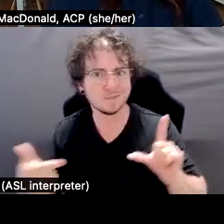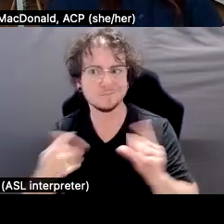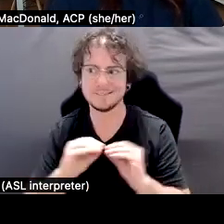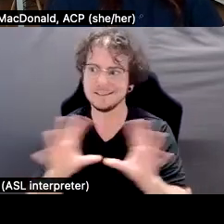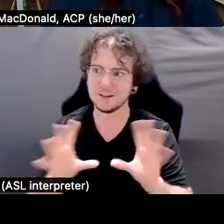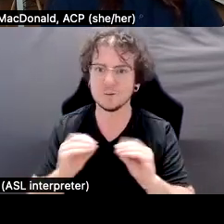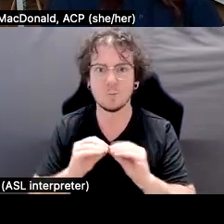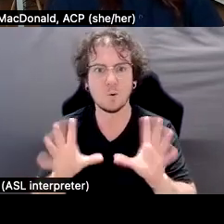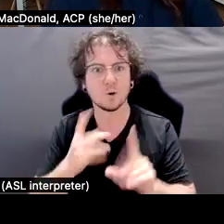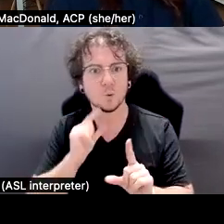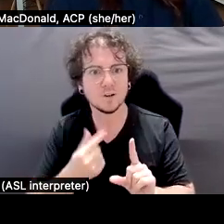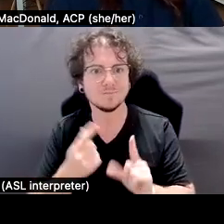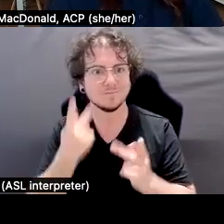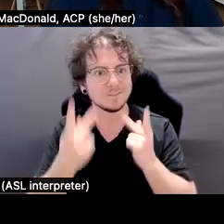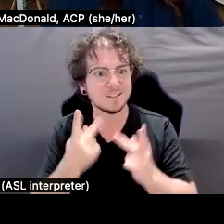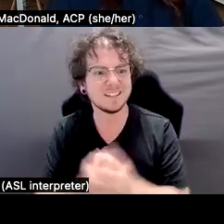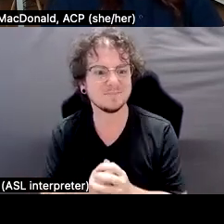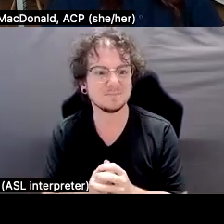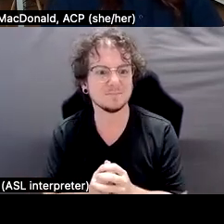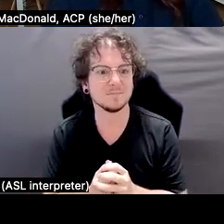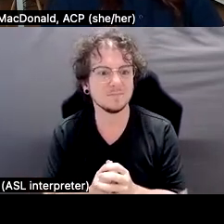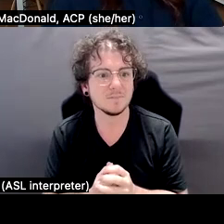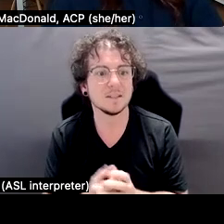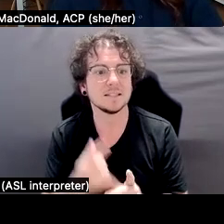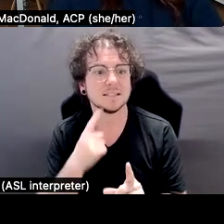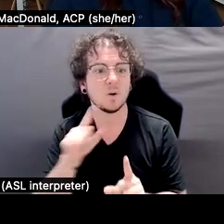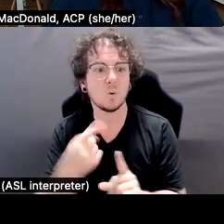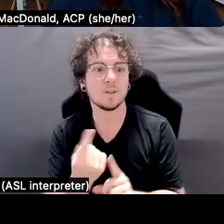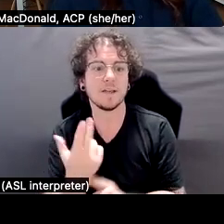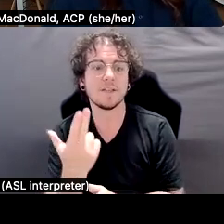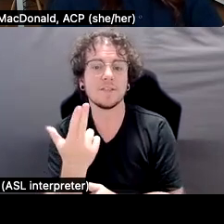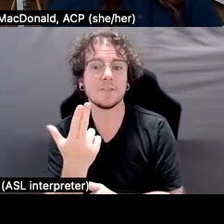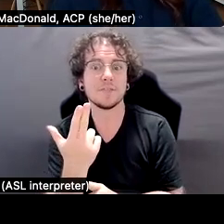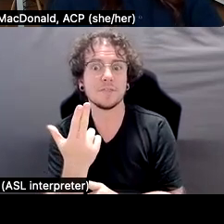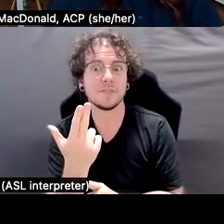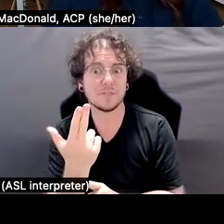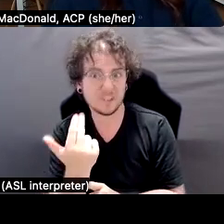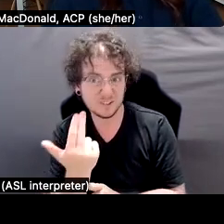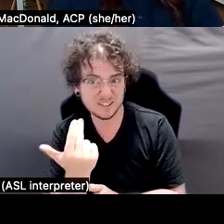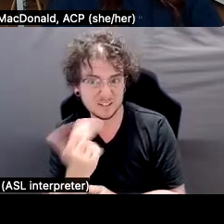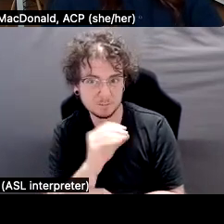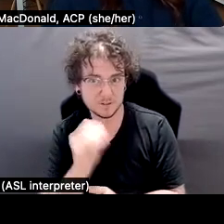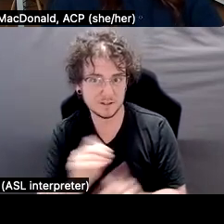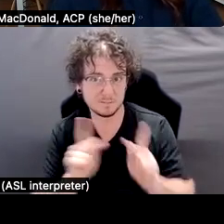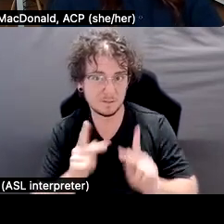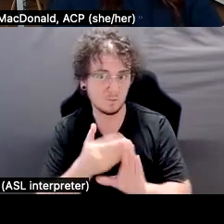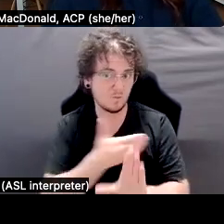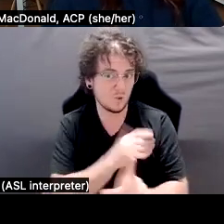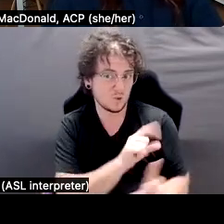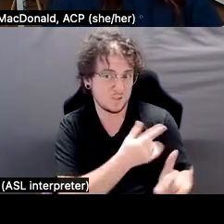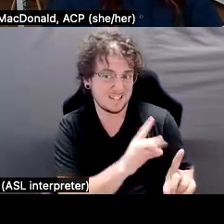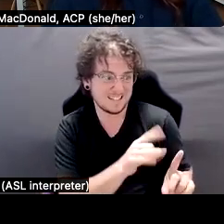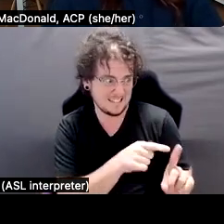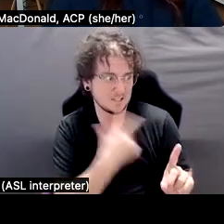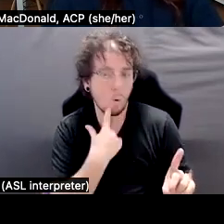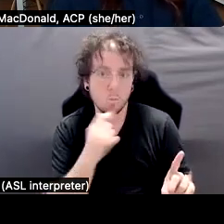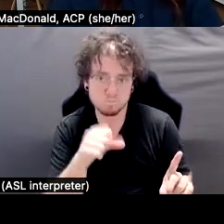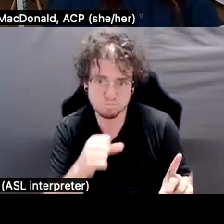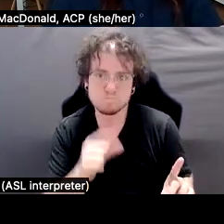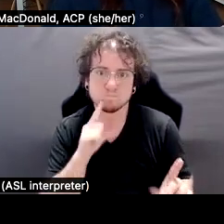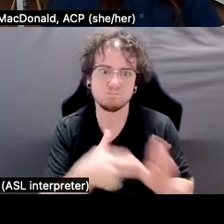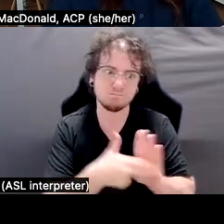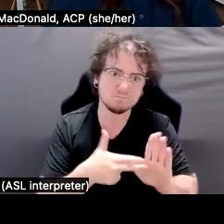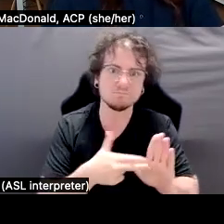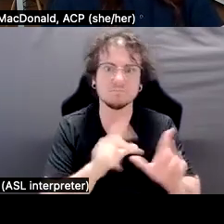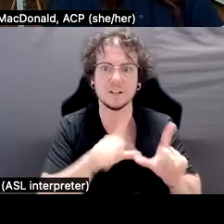comparison, only 13% identified as LGBTQ+ in the 2018 survey. For disability, we found that 19% of